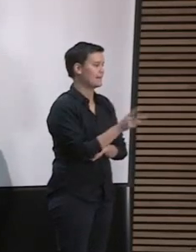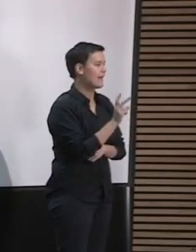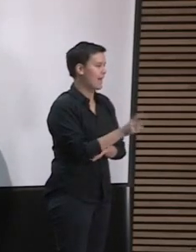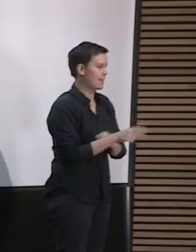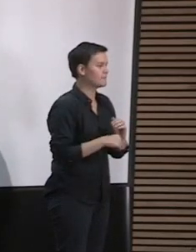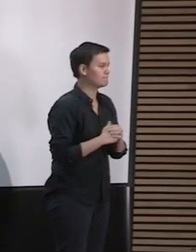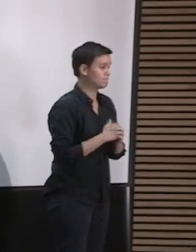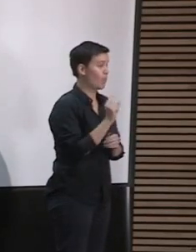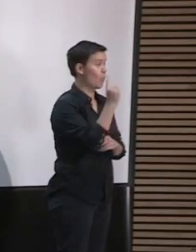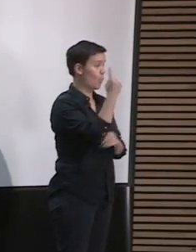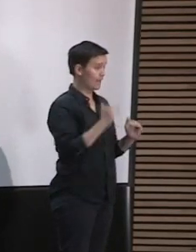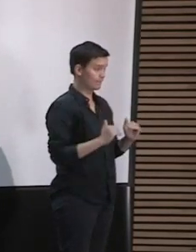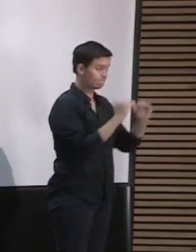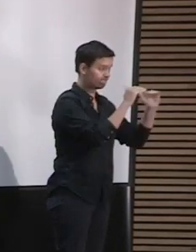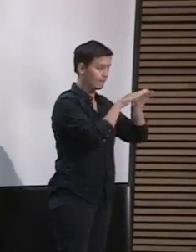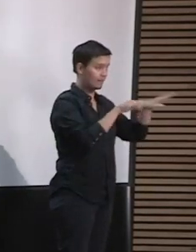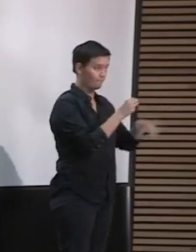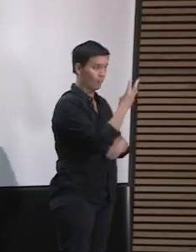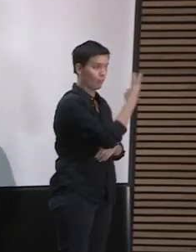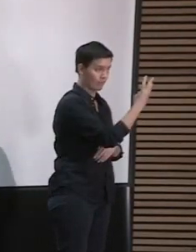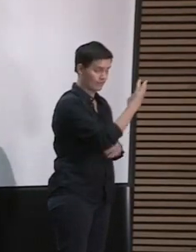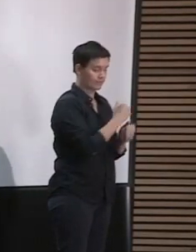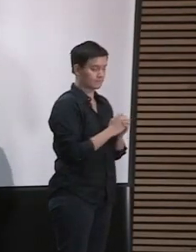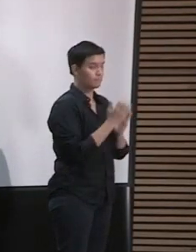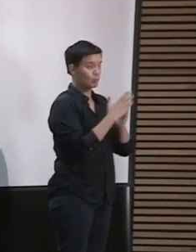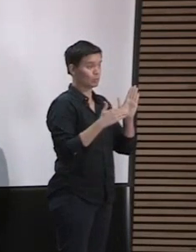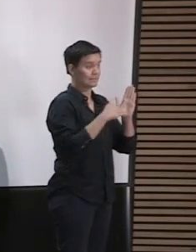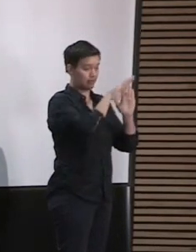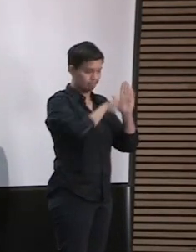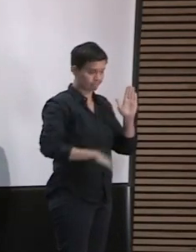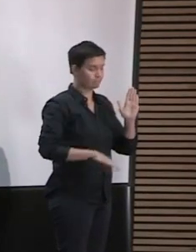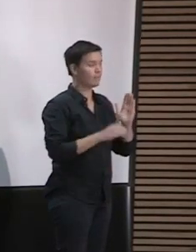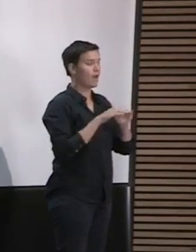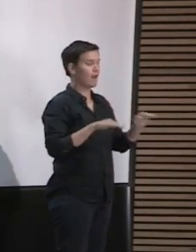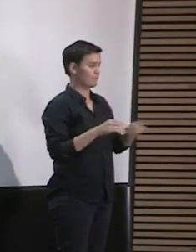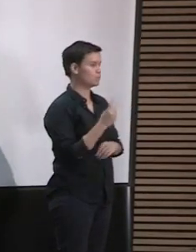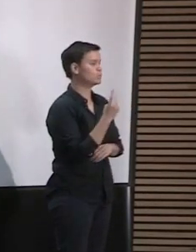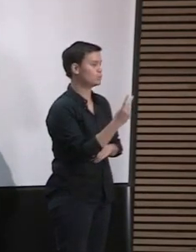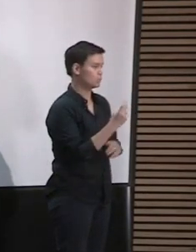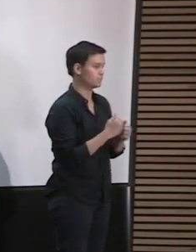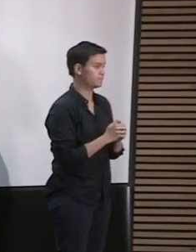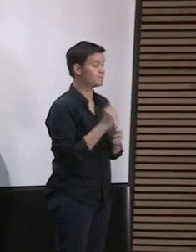plan. And halfway through our precautionary move of Auckland to alert level three and the